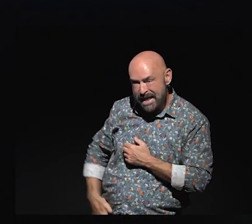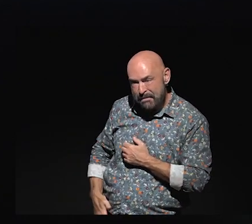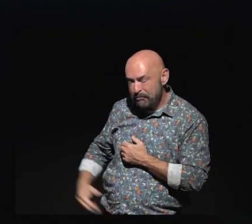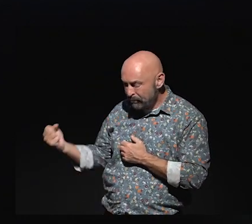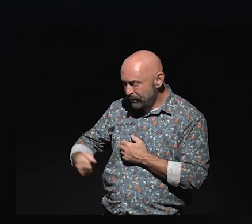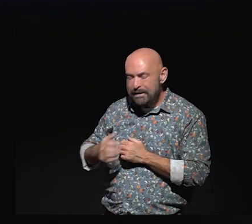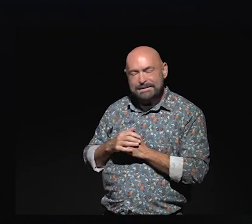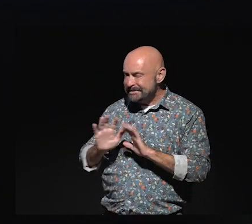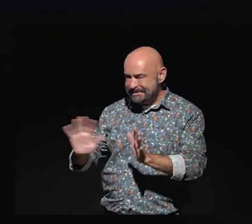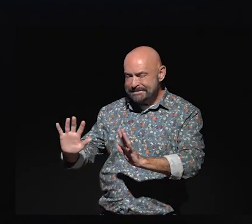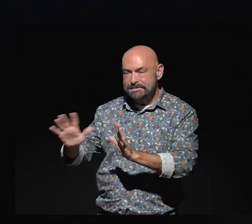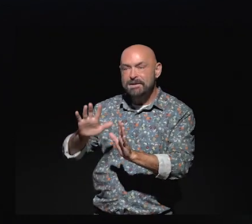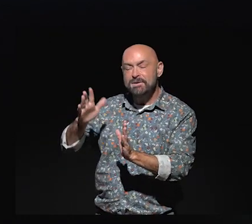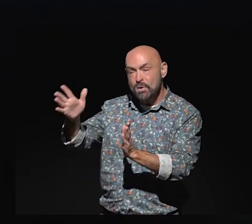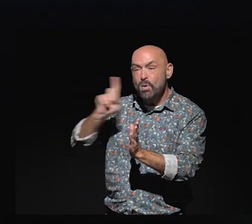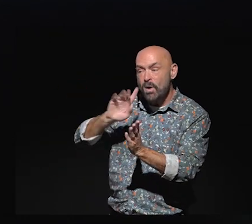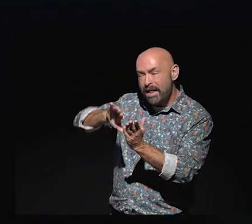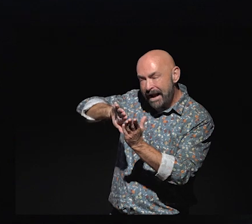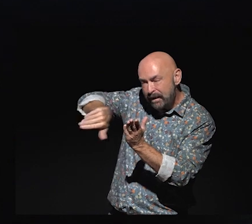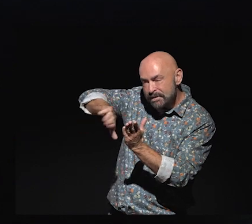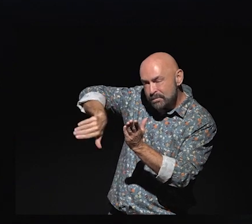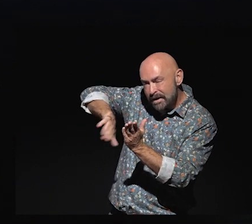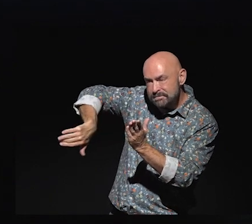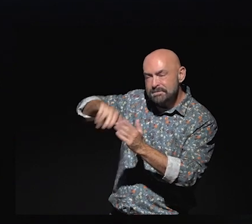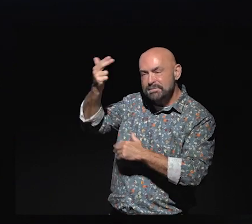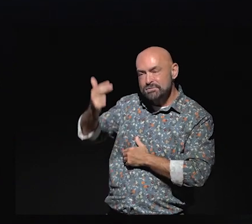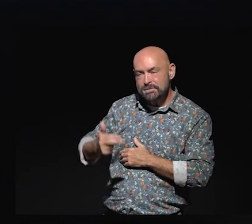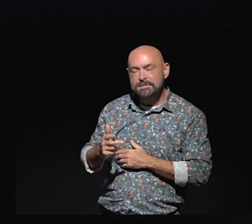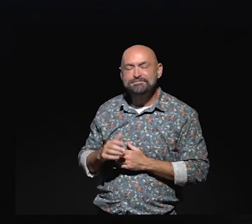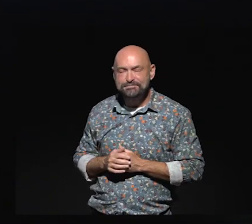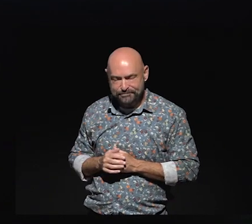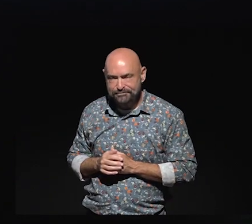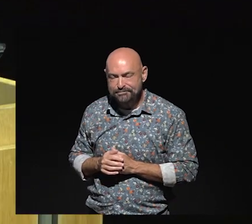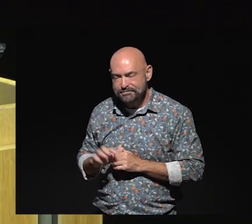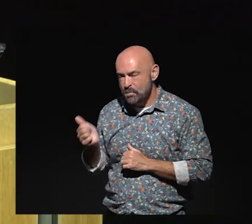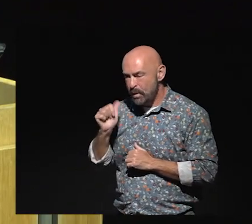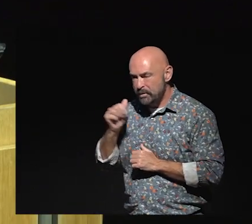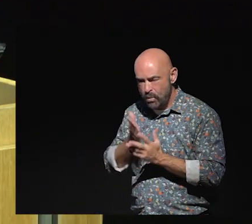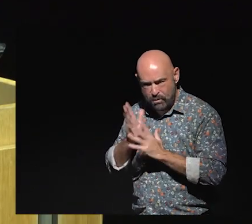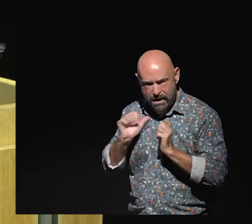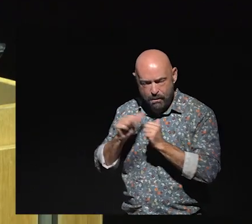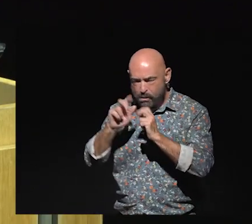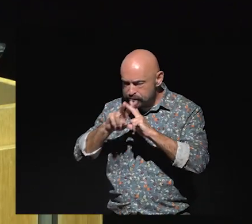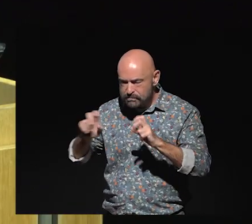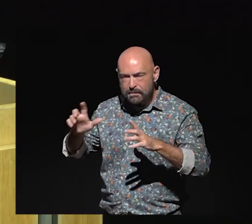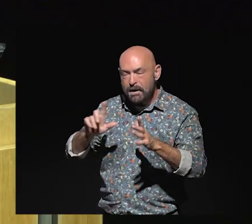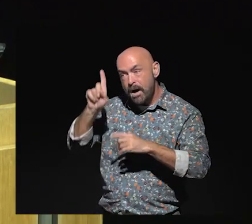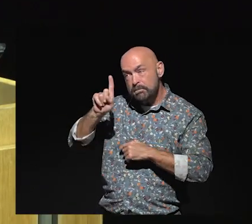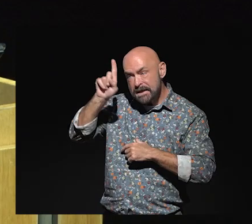so she is edited out. And, at that point, we know from investigations in our own labs upstairs,